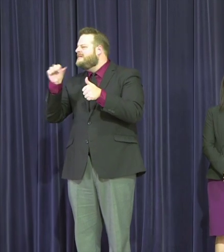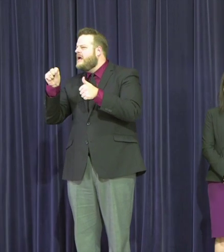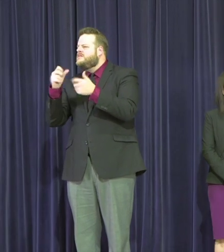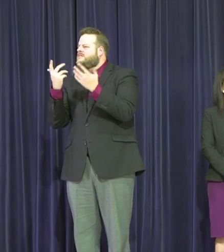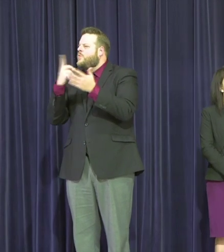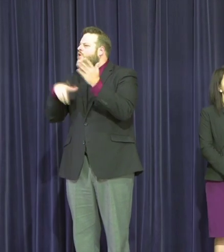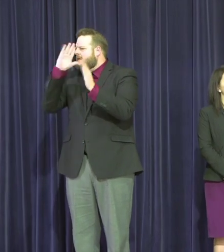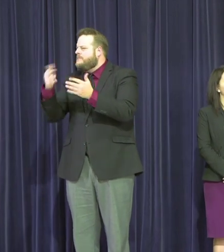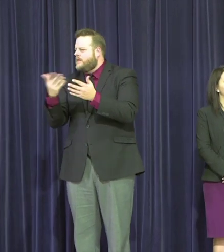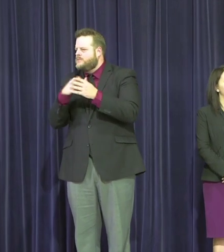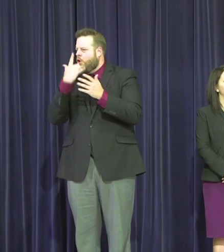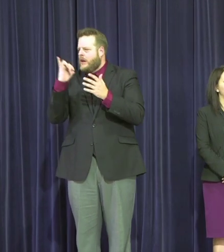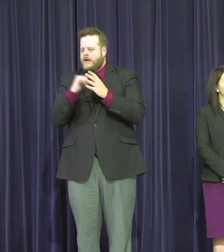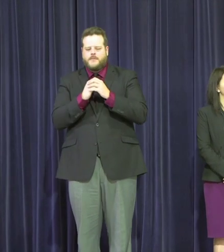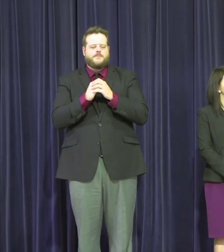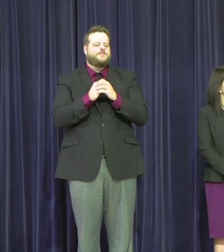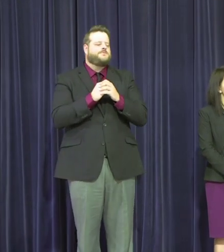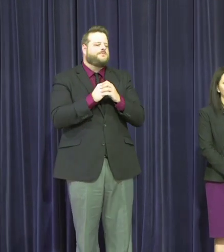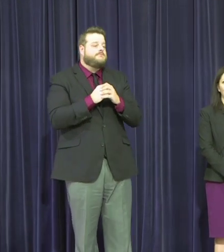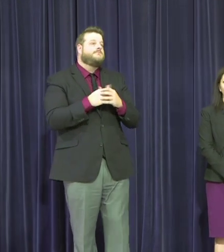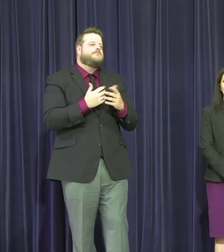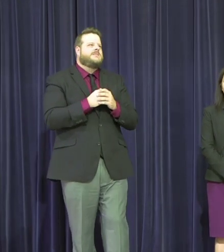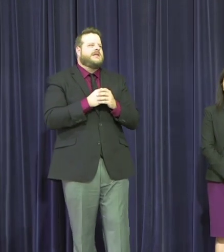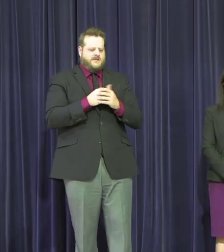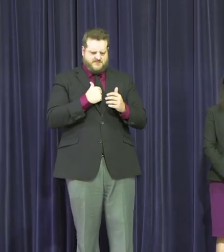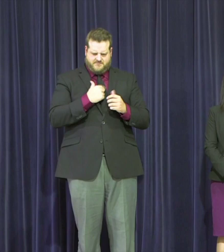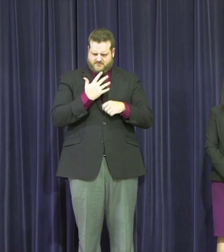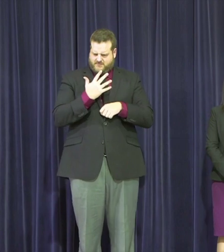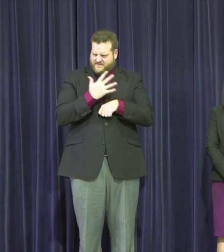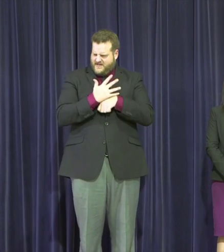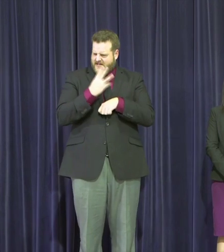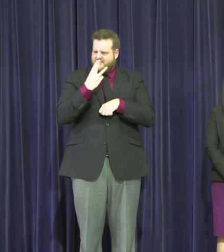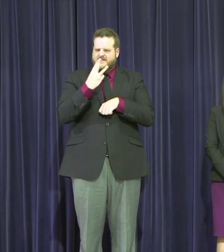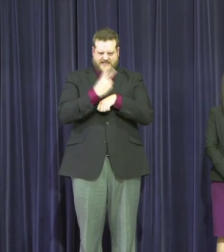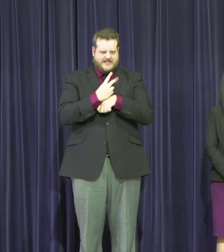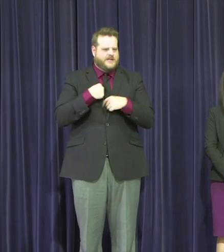So, I'm 5-6 days in and its been great.